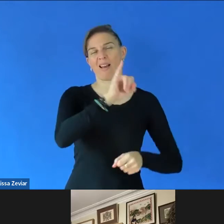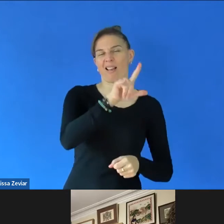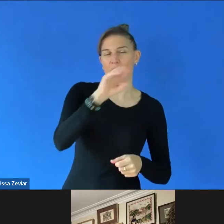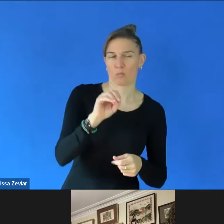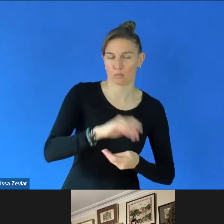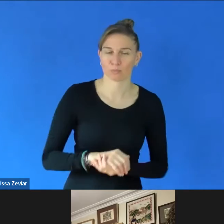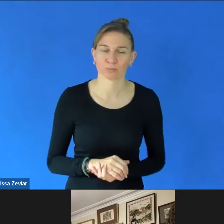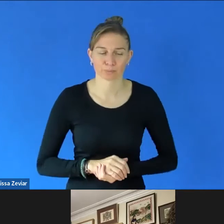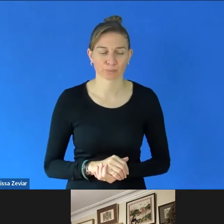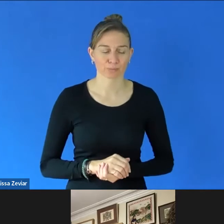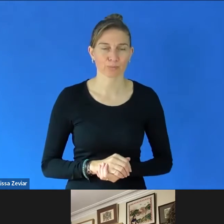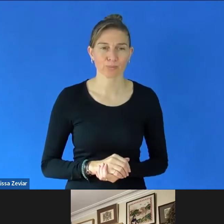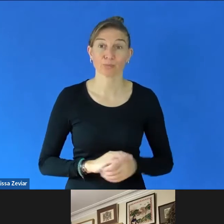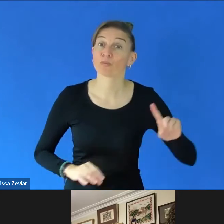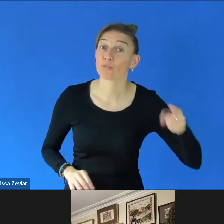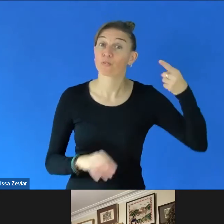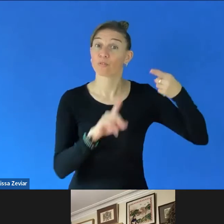First, I'm going to start to turn to Mike.